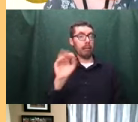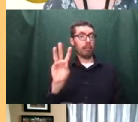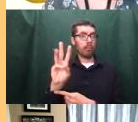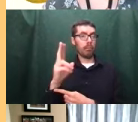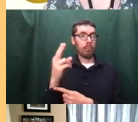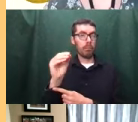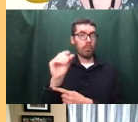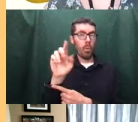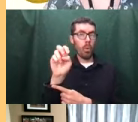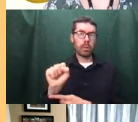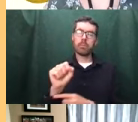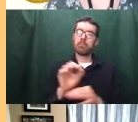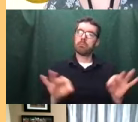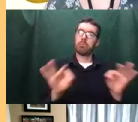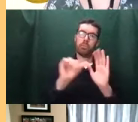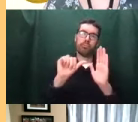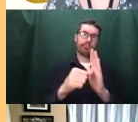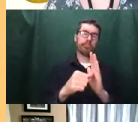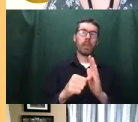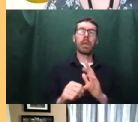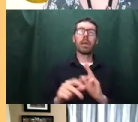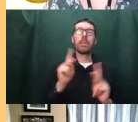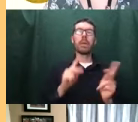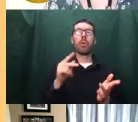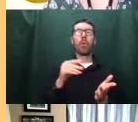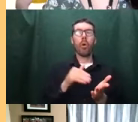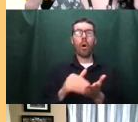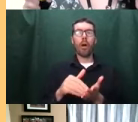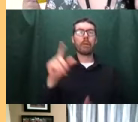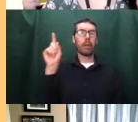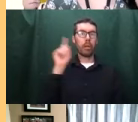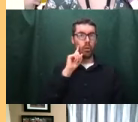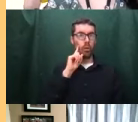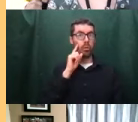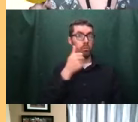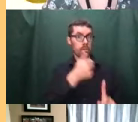people with disabilities are constantly being fed messages that they need to be "fixed or